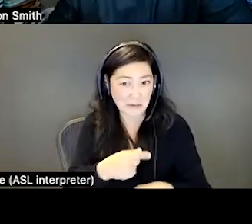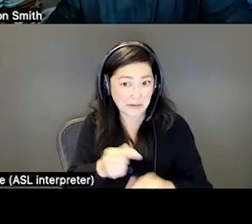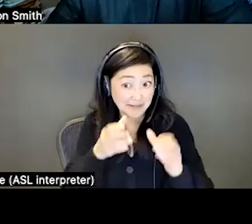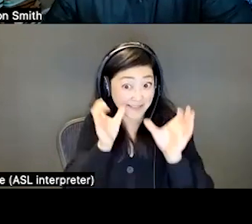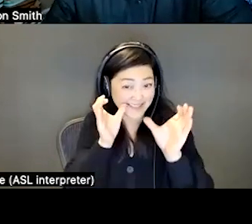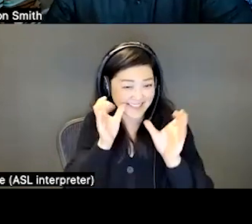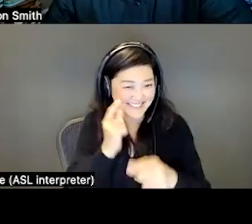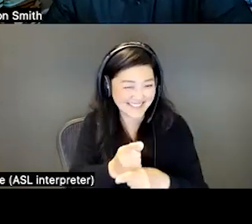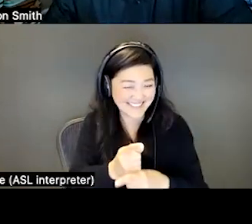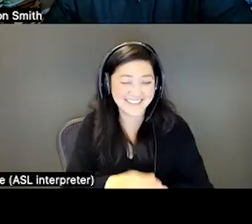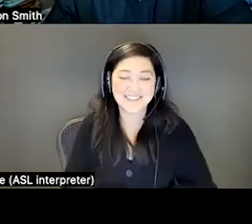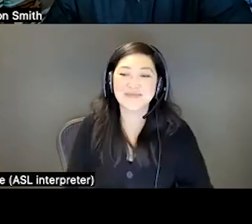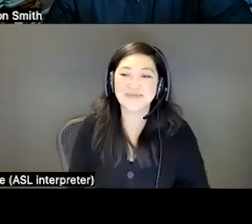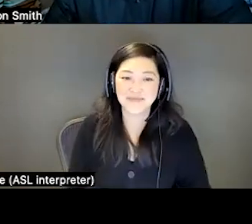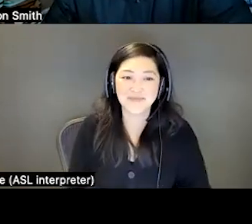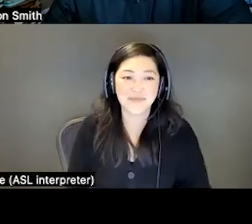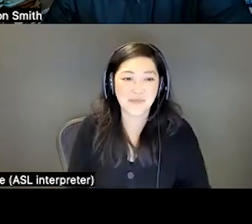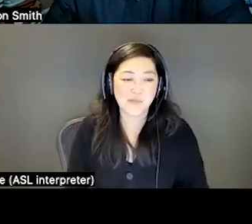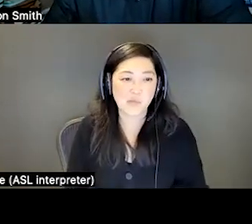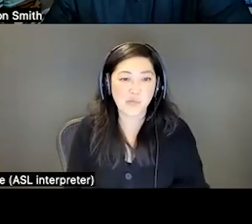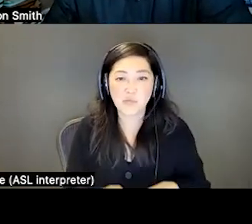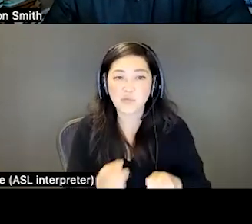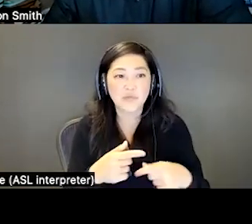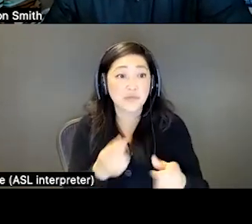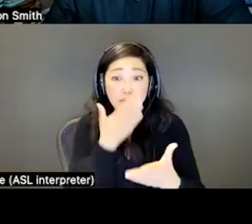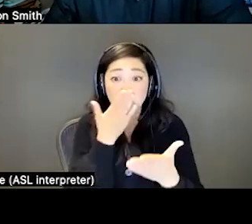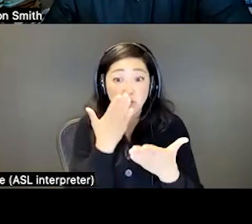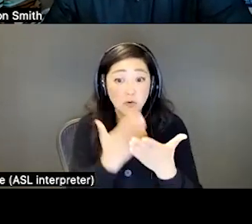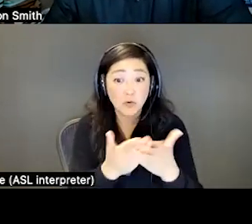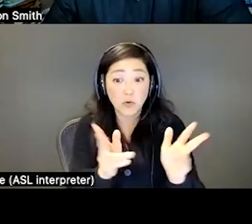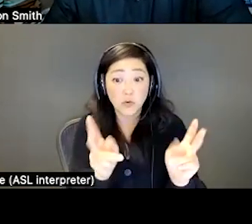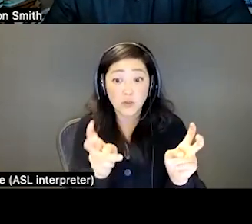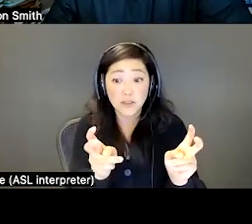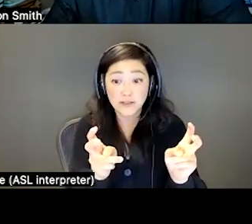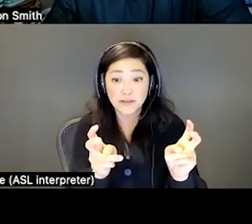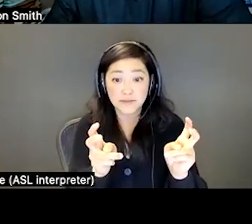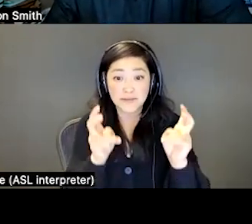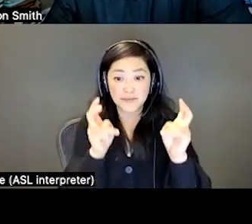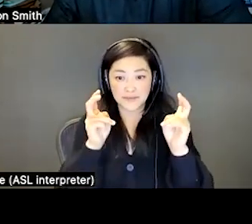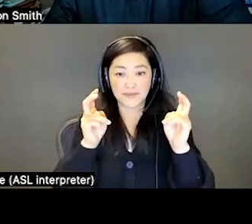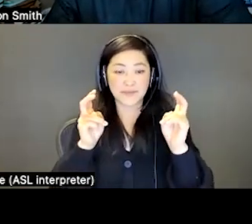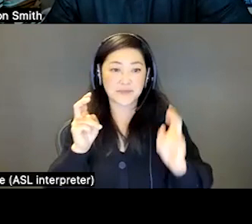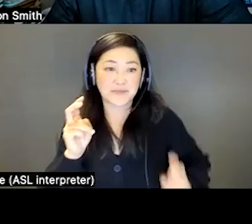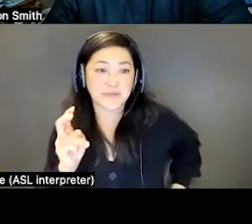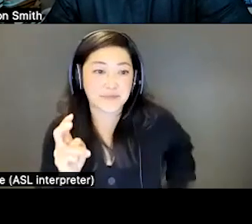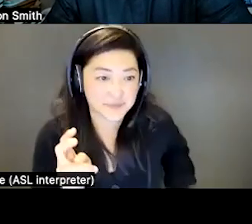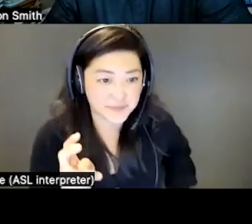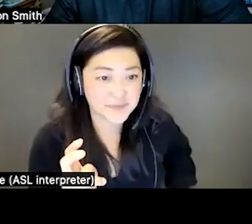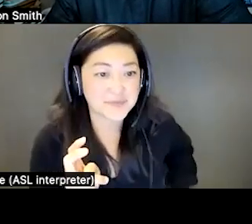Now, this is so a really great title, a history non-fiction title looking at